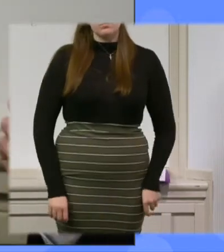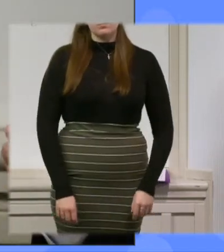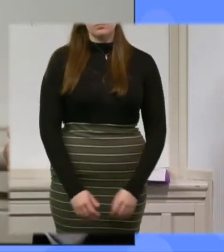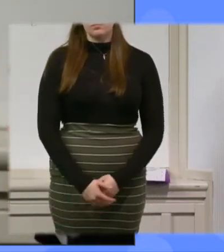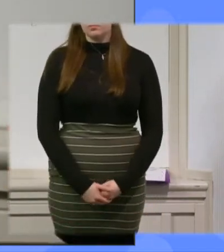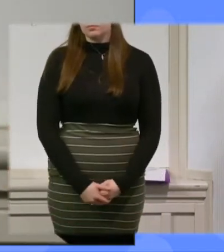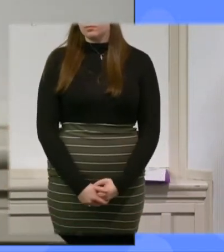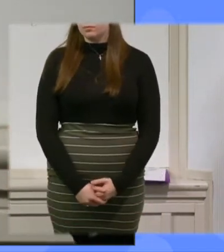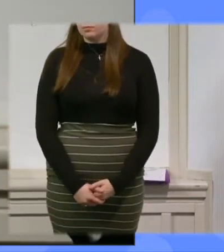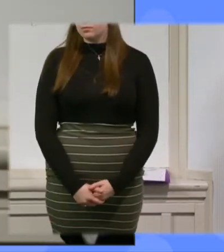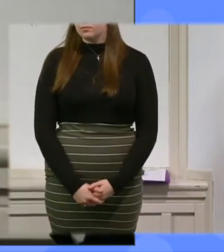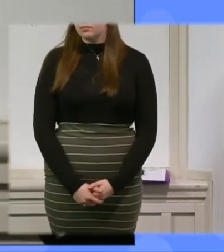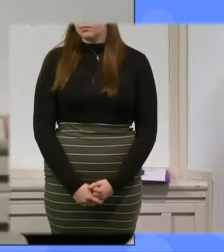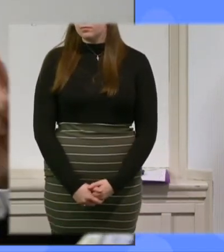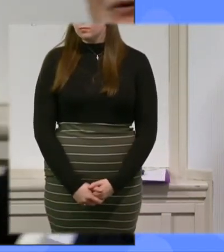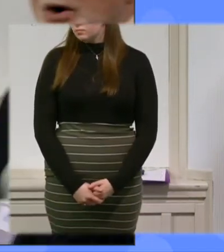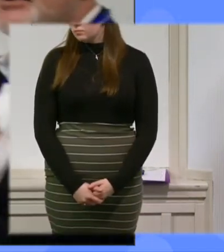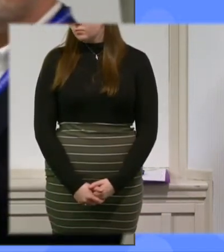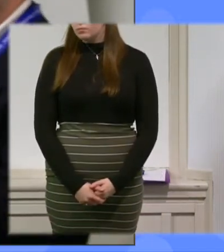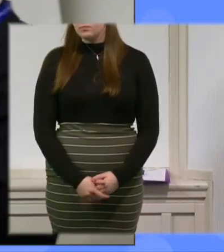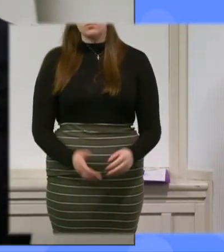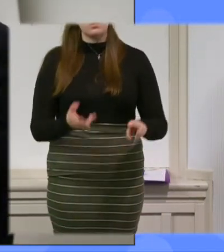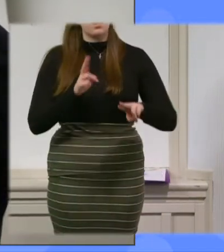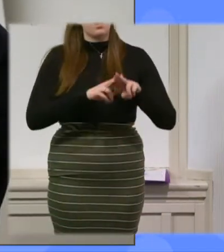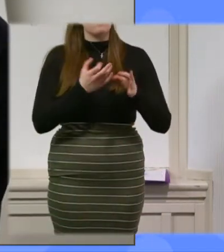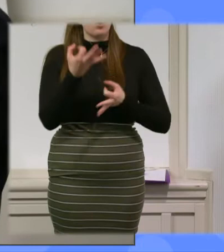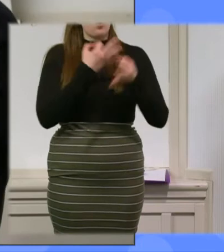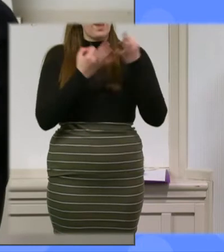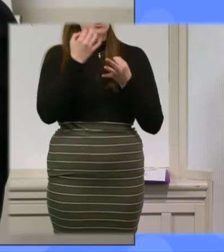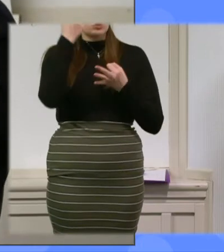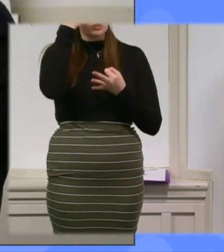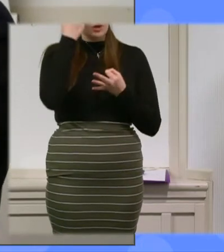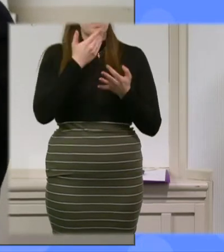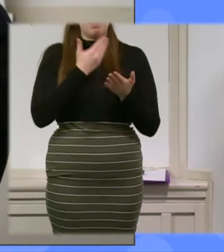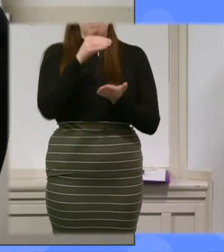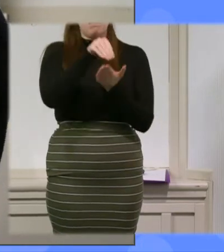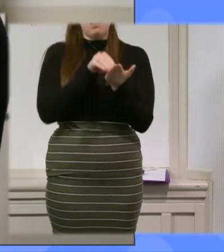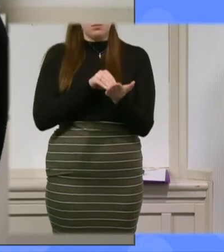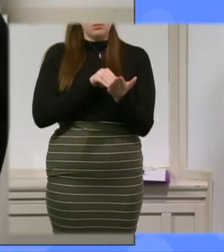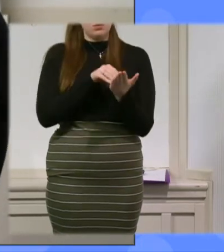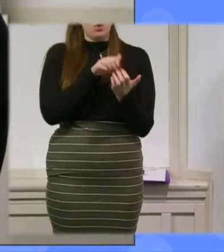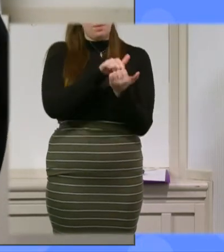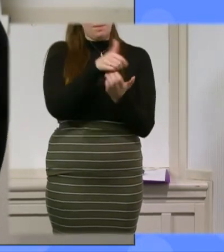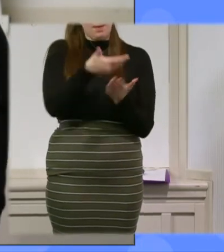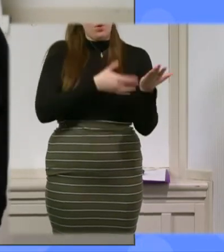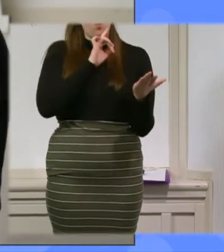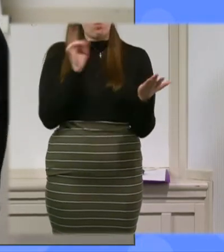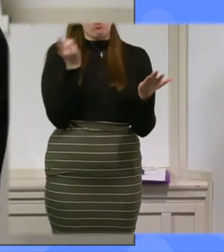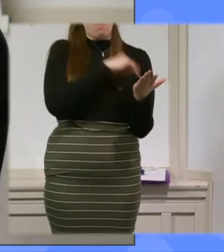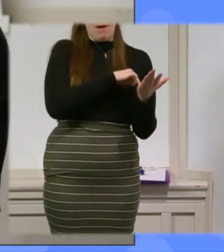there's a lot there if questions are recurring to you just make a joke piece of paper and we'll come back hopefully pick up in one of these one or two of